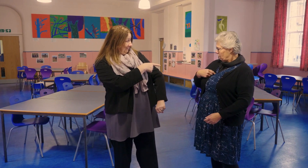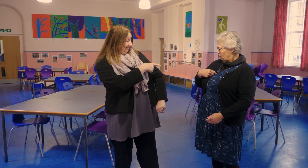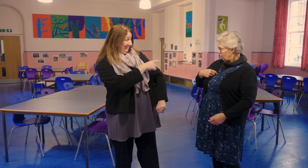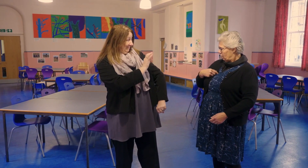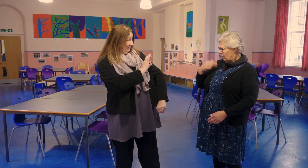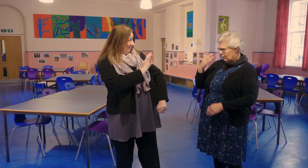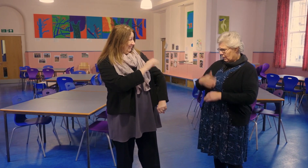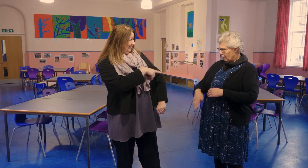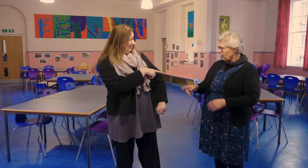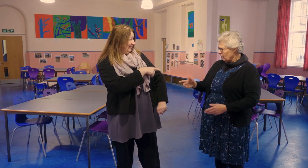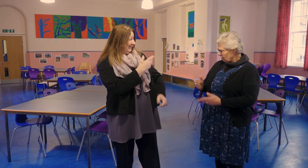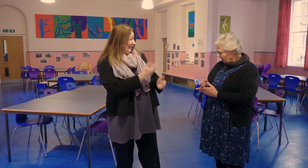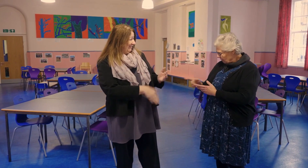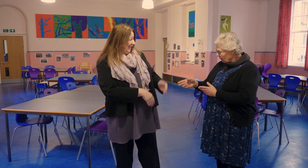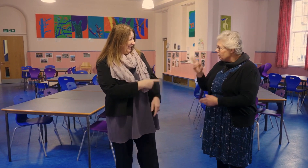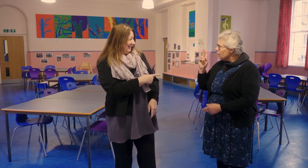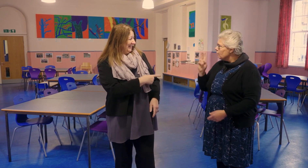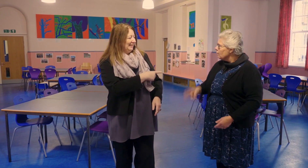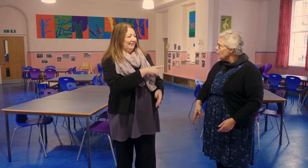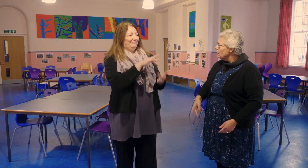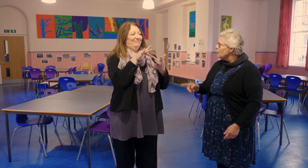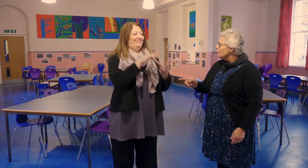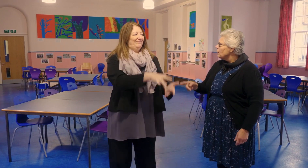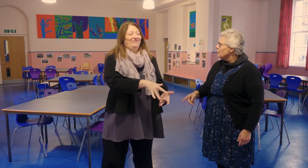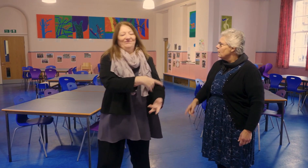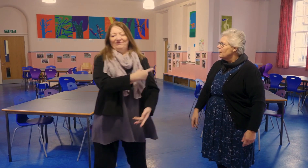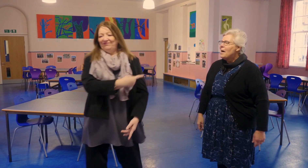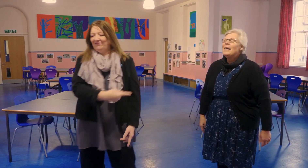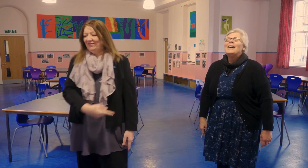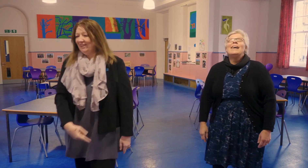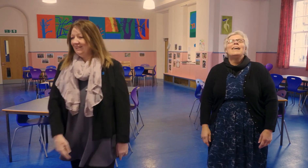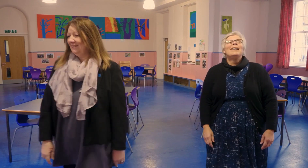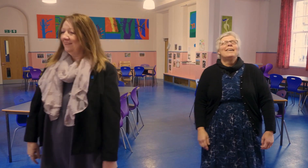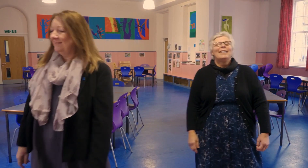Me? Never! - What, never? You were such a prude!